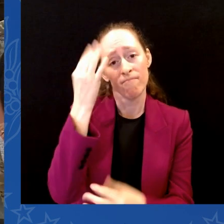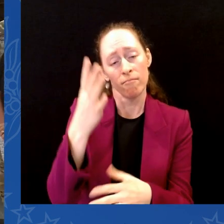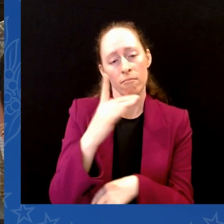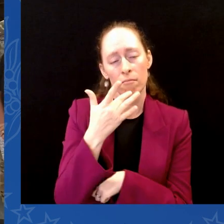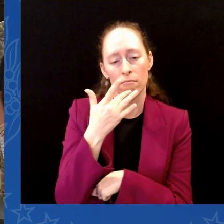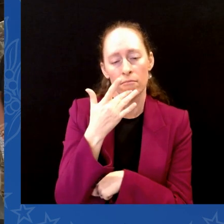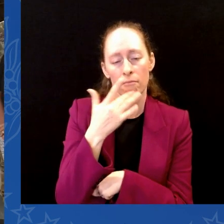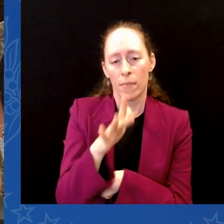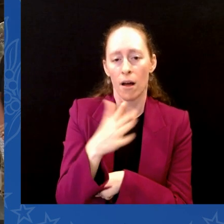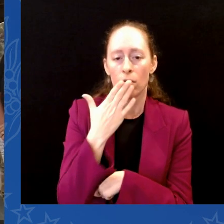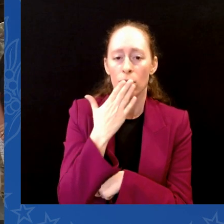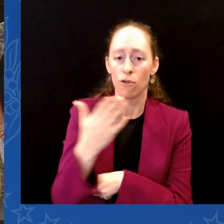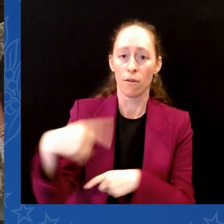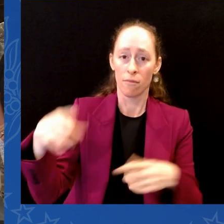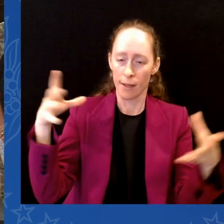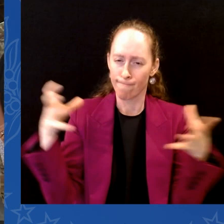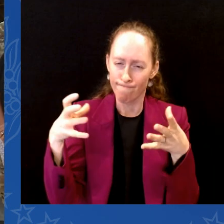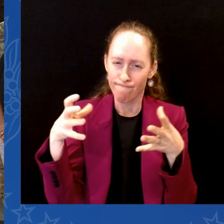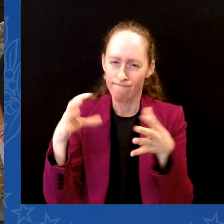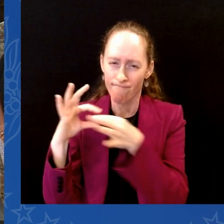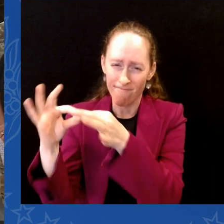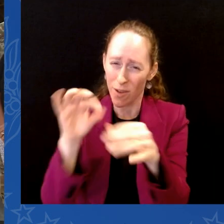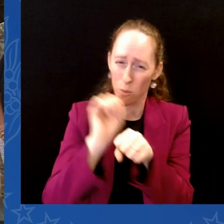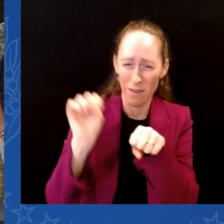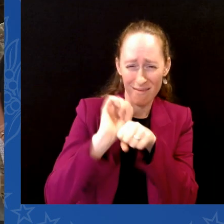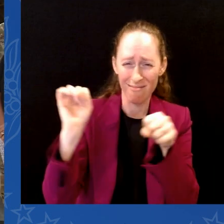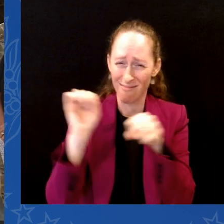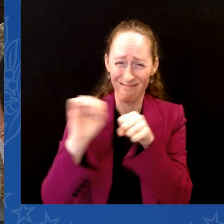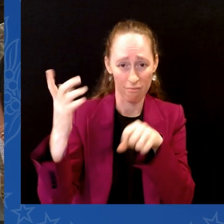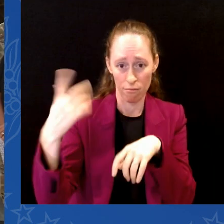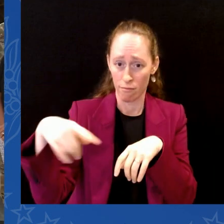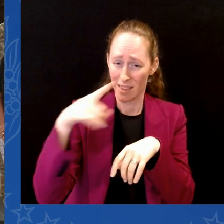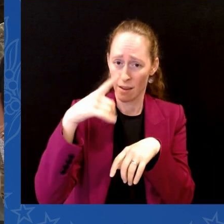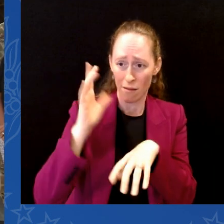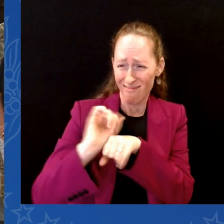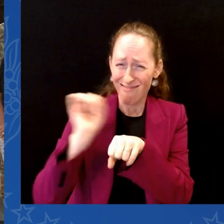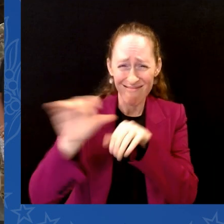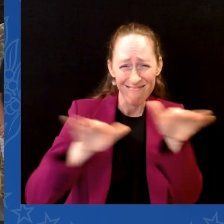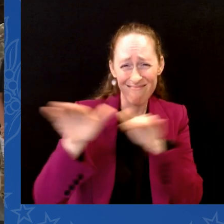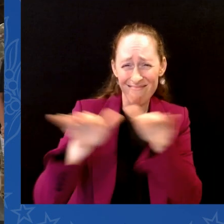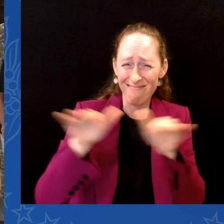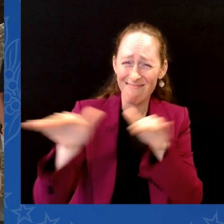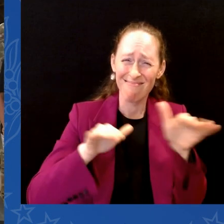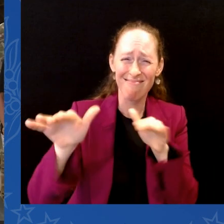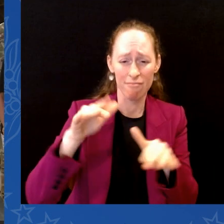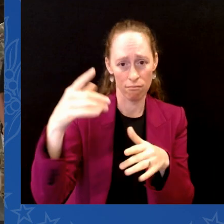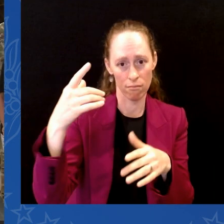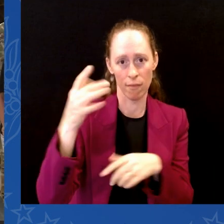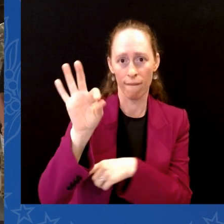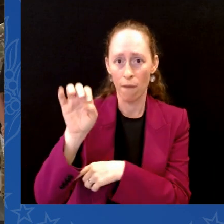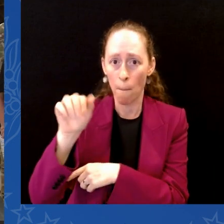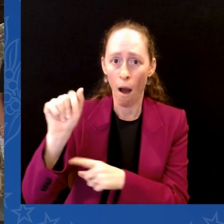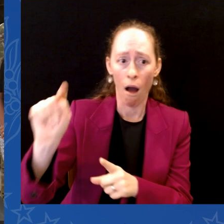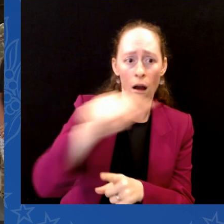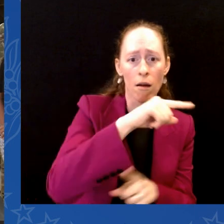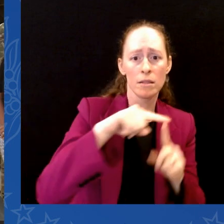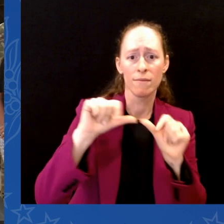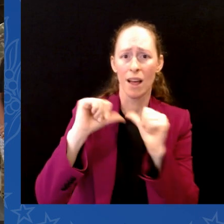We declared a state of emergency last Friday, September 23rd. This wasn't even this was a disturbance out there